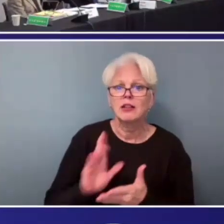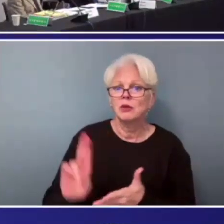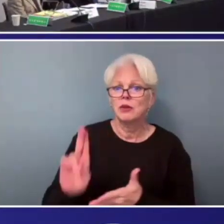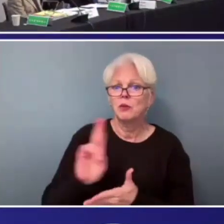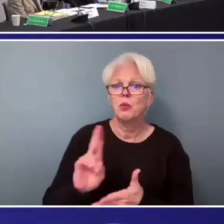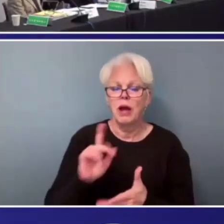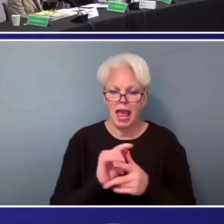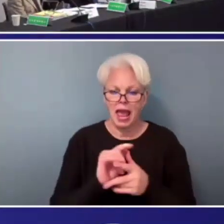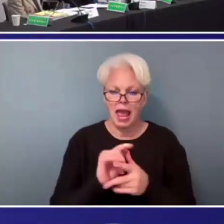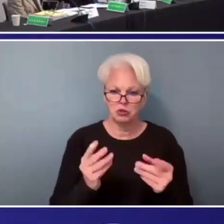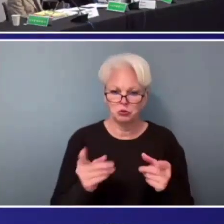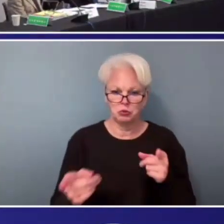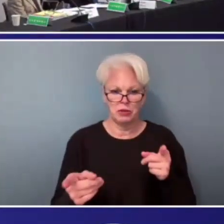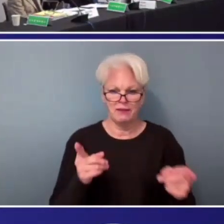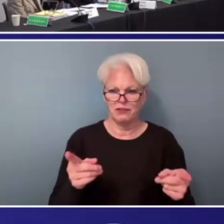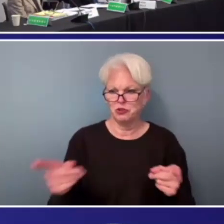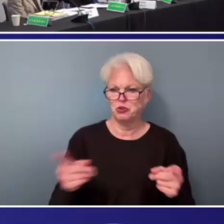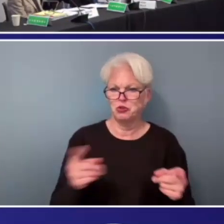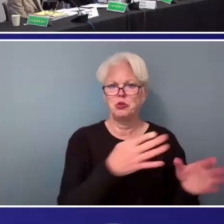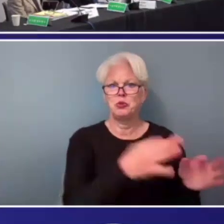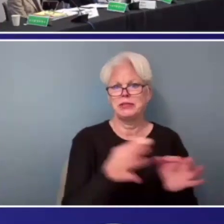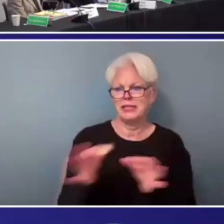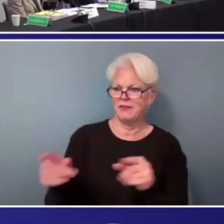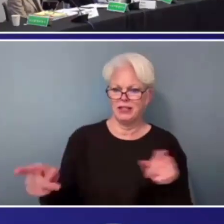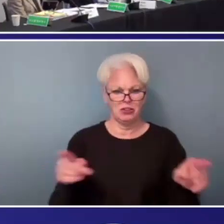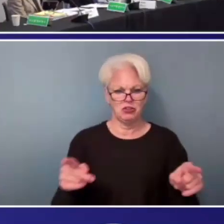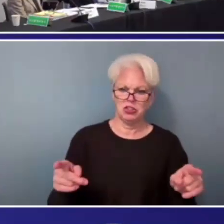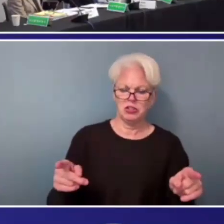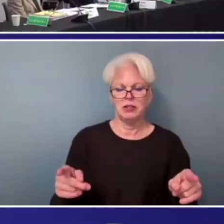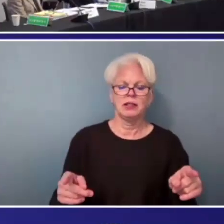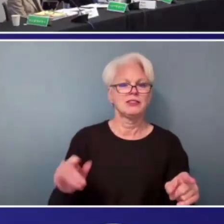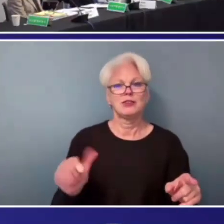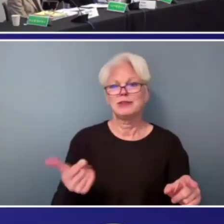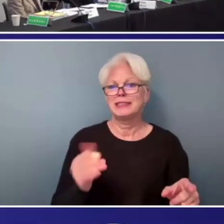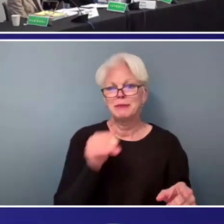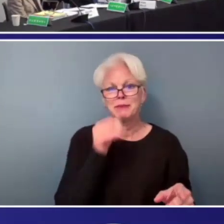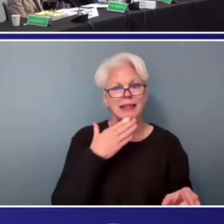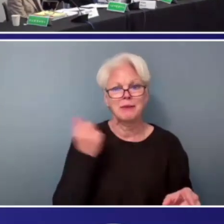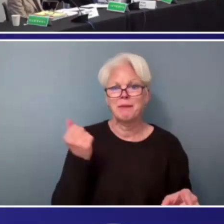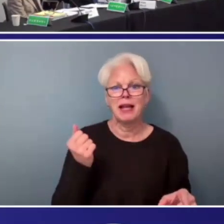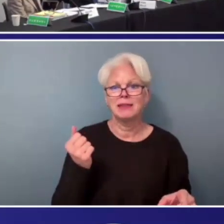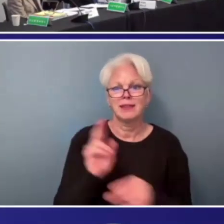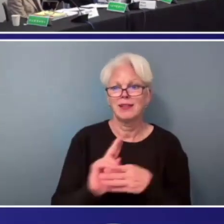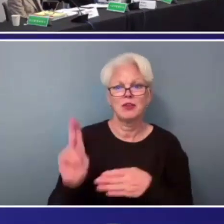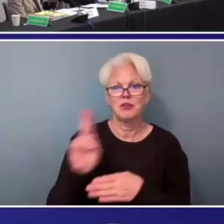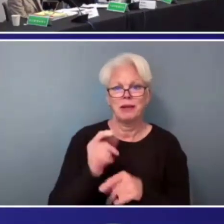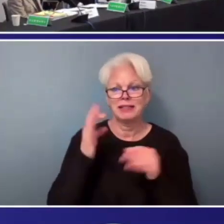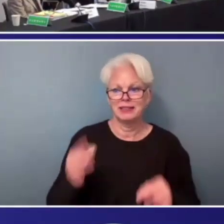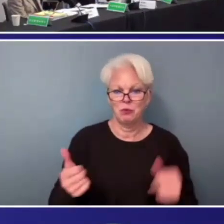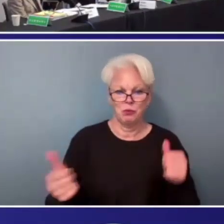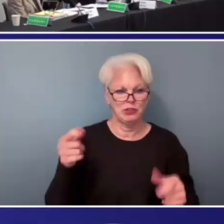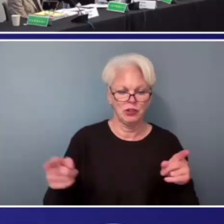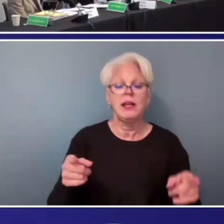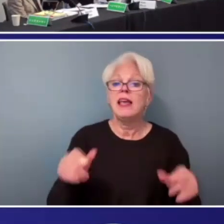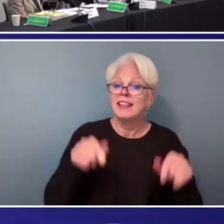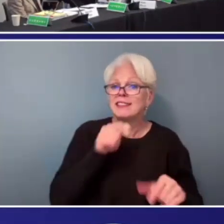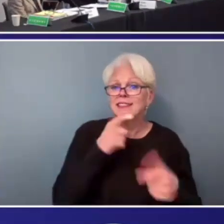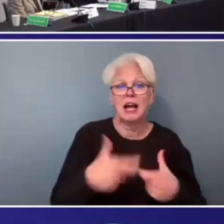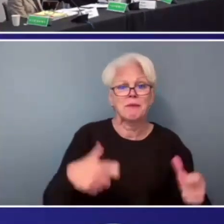two definitions, which seems suboptimal. This is not like, my biggest fight, right? But I just -- I don't --